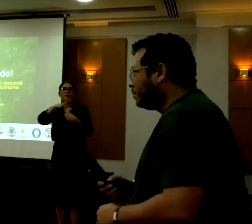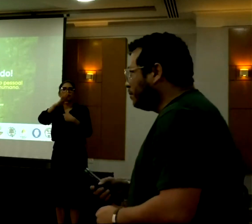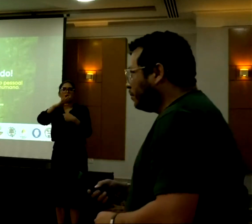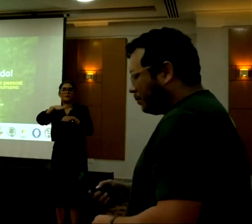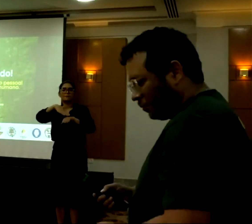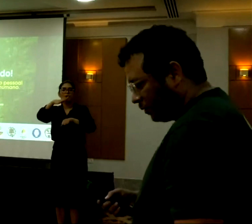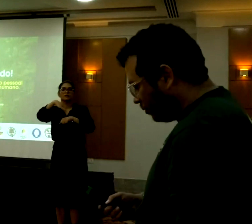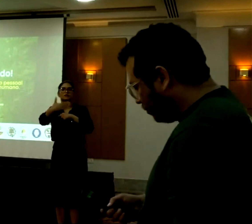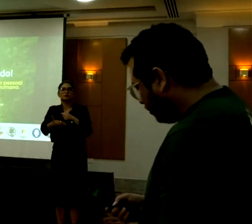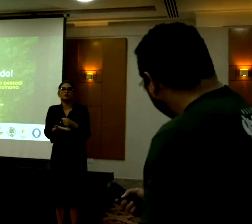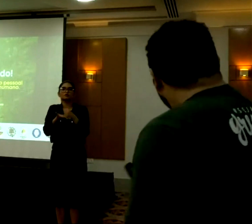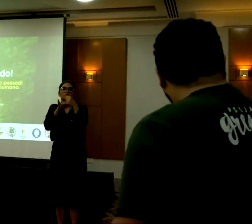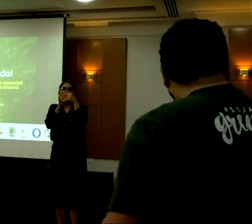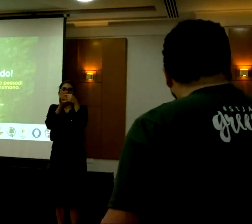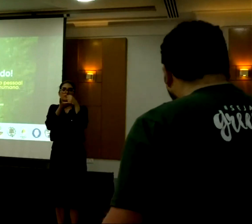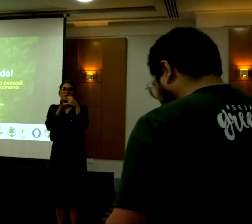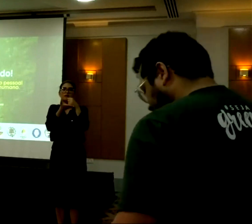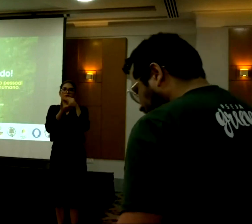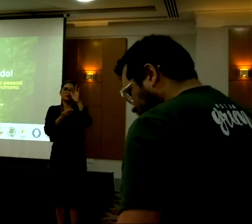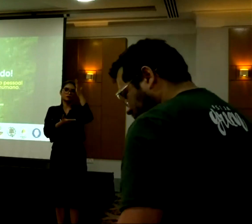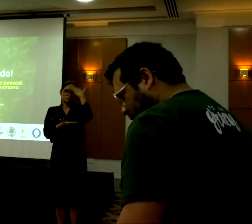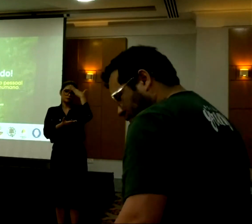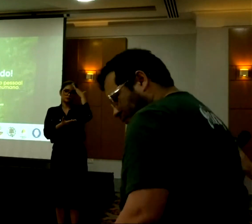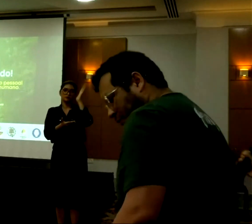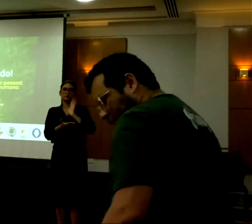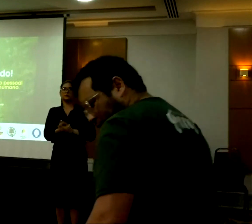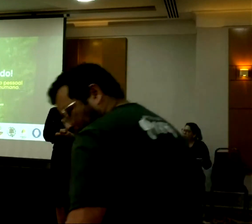good question great question is how I said, I